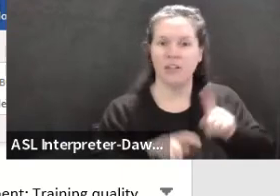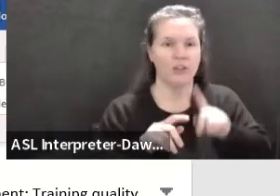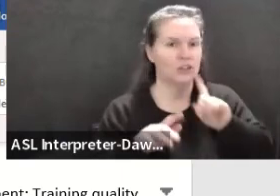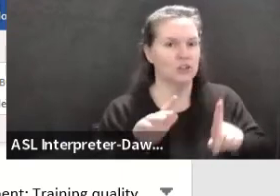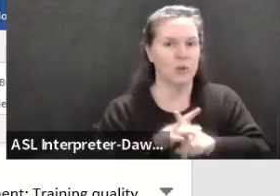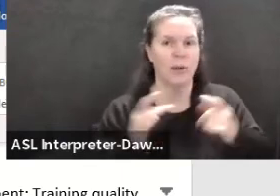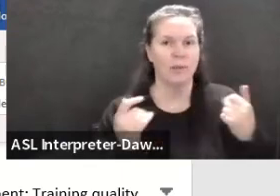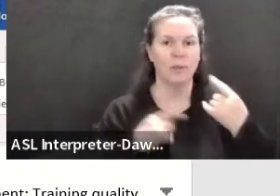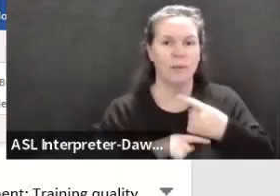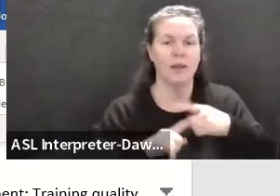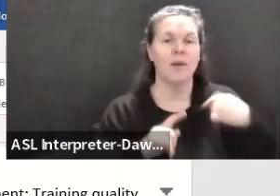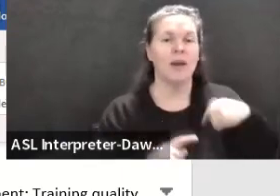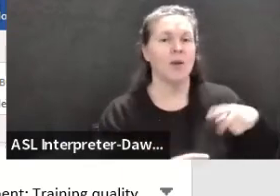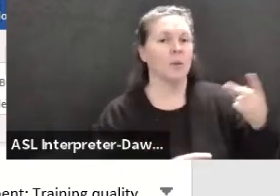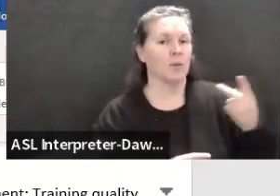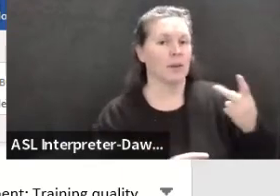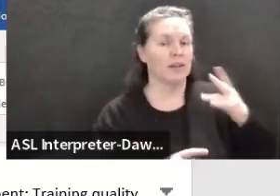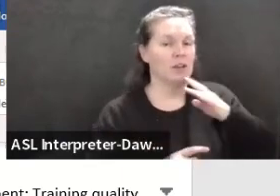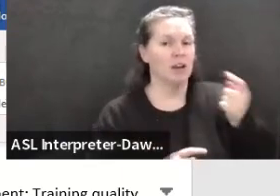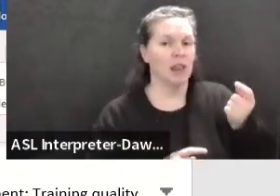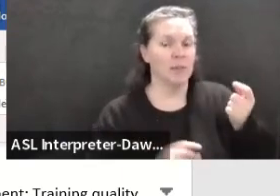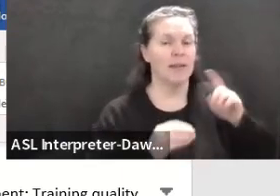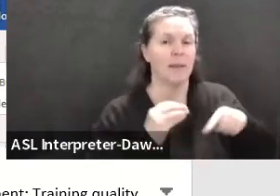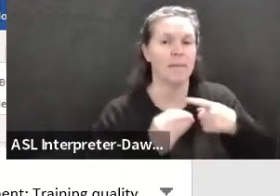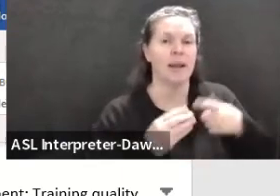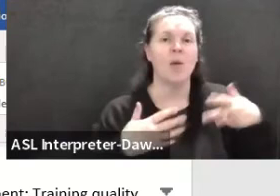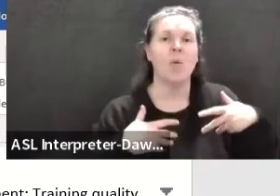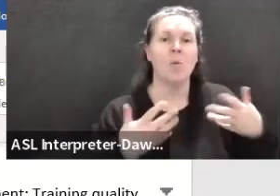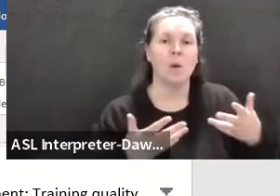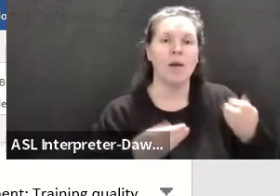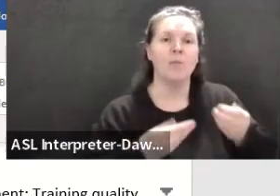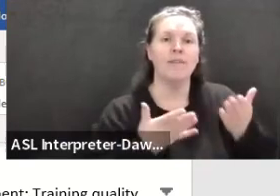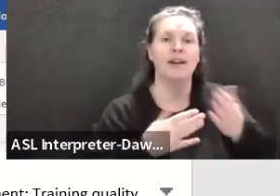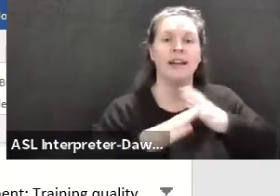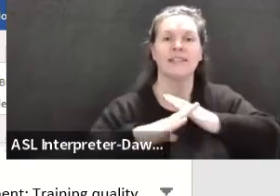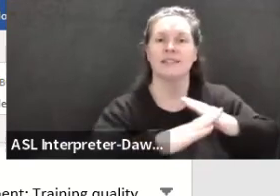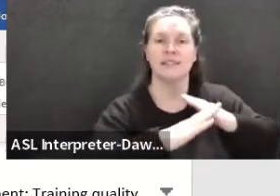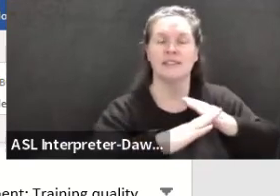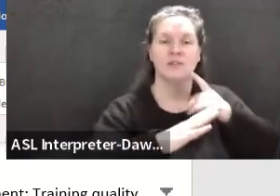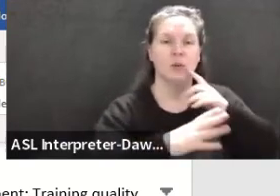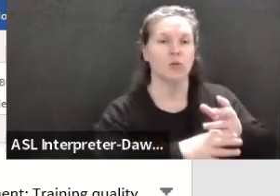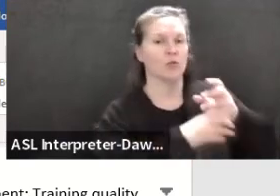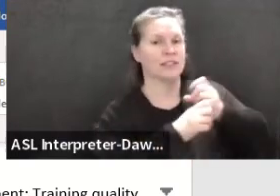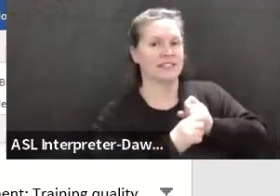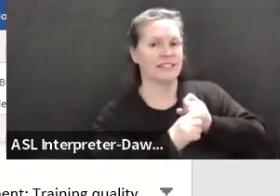but we talked a little bit about what provides a barrier to receiving the training as well.